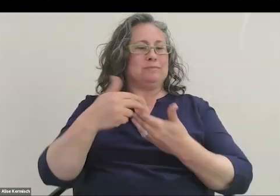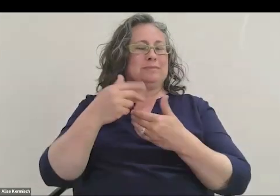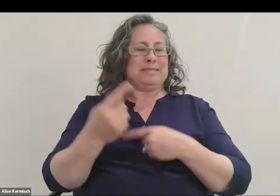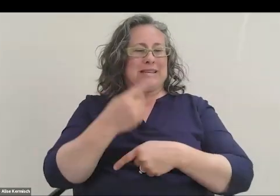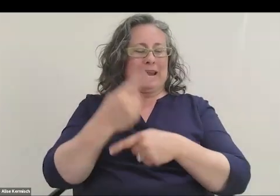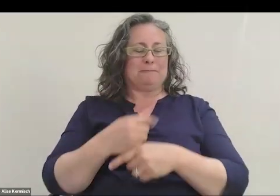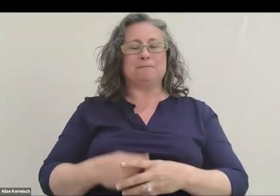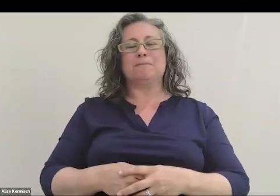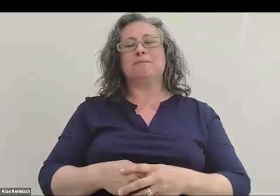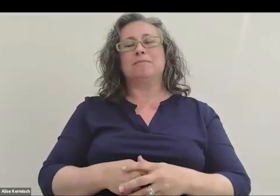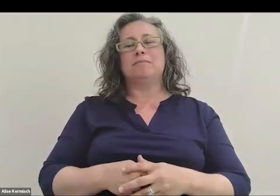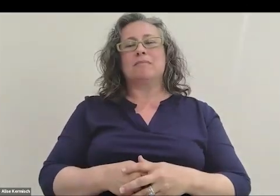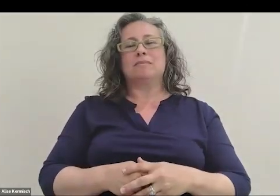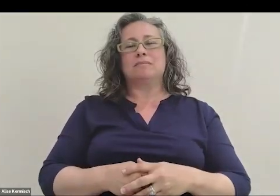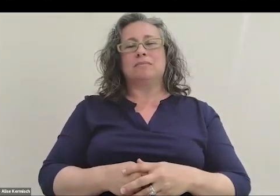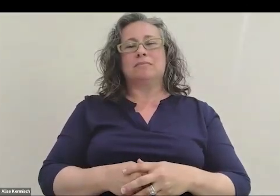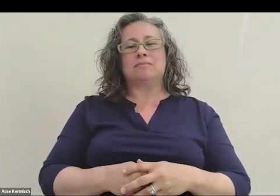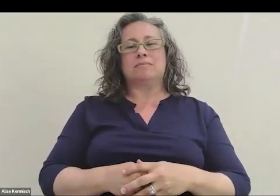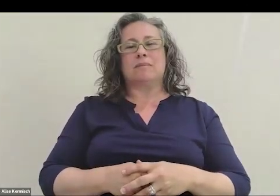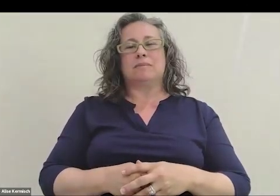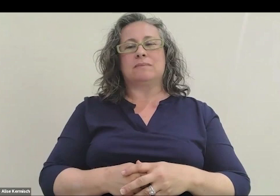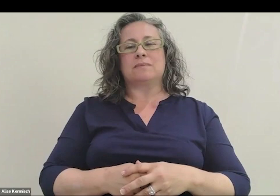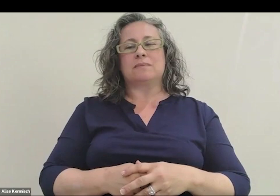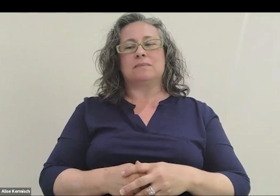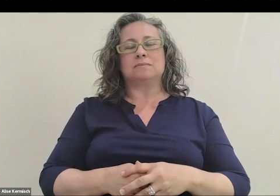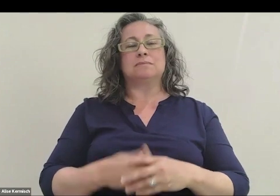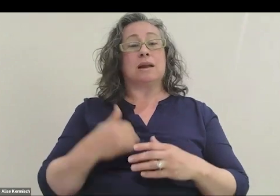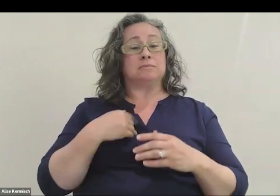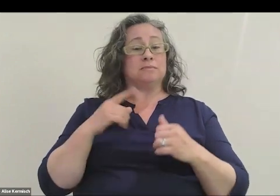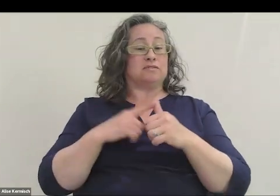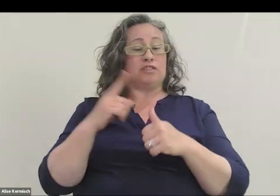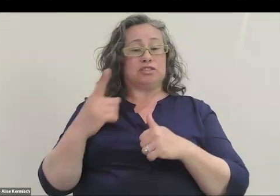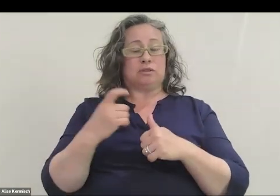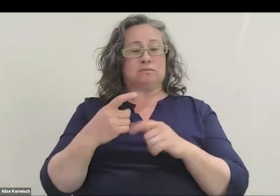We have our first question from Axel,